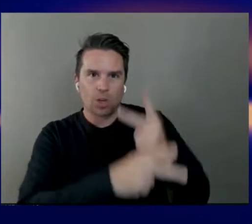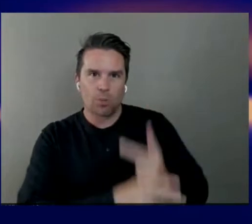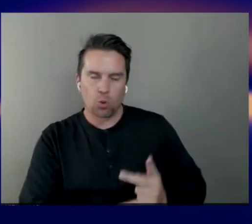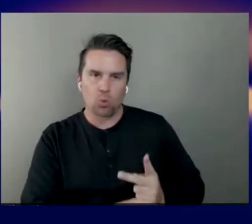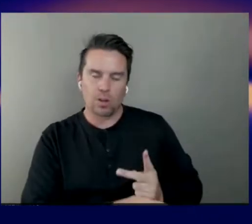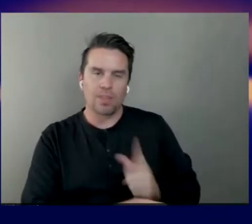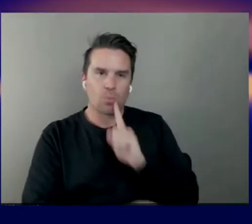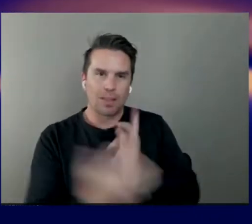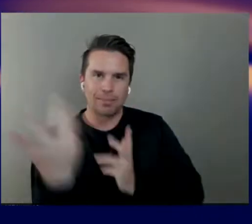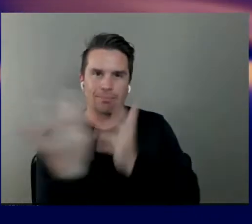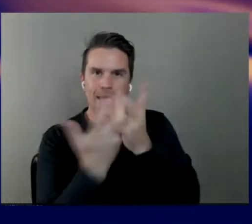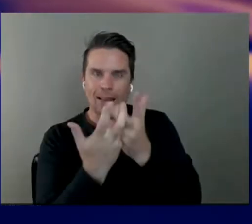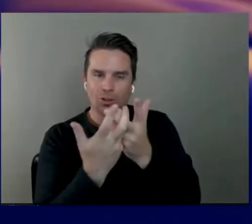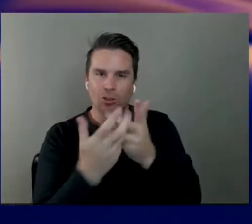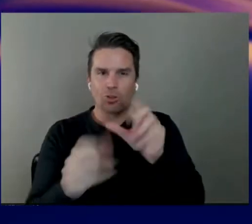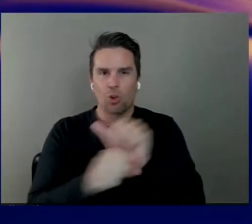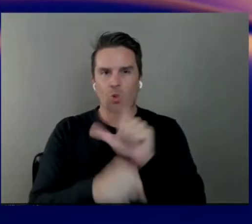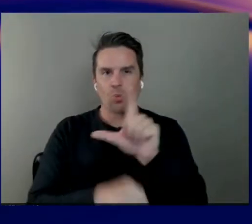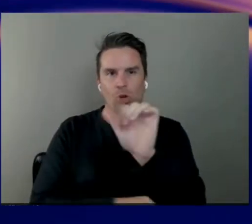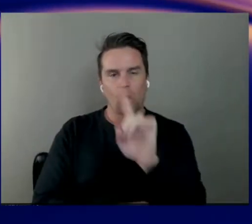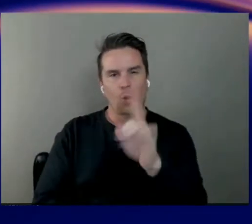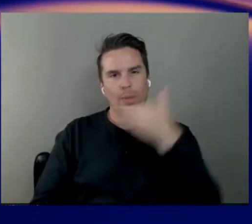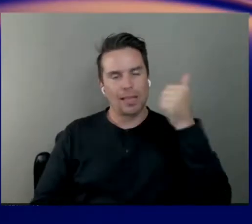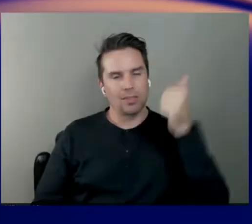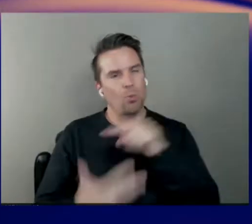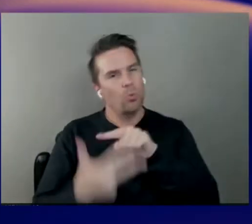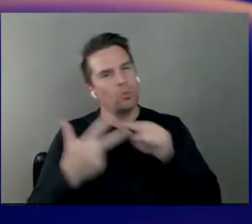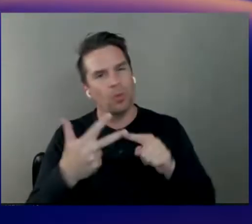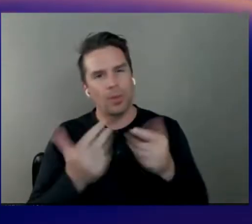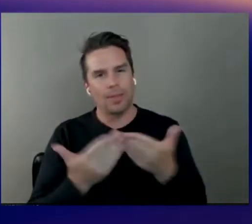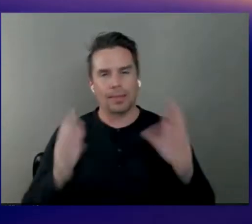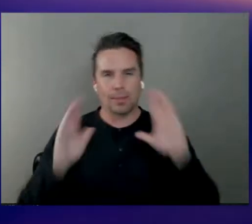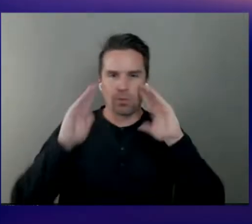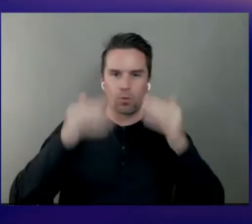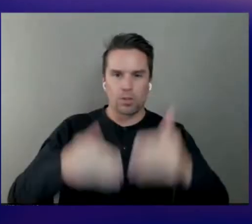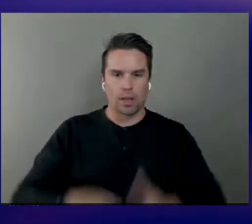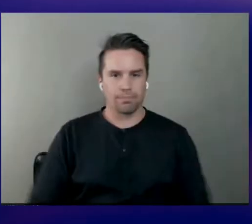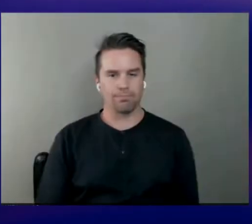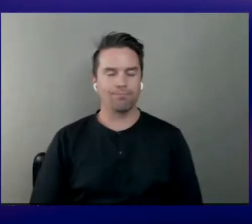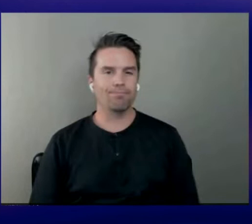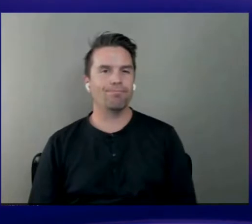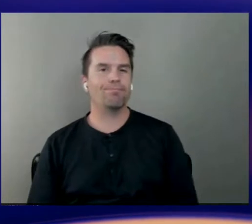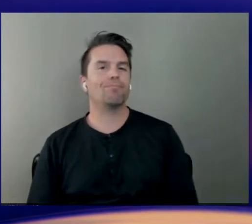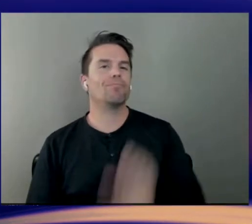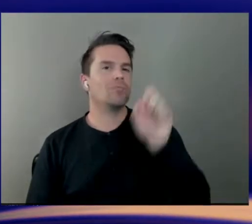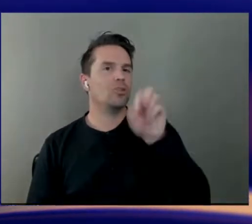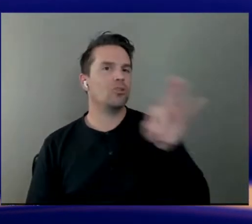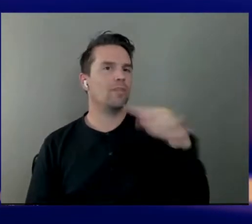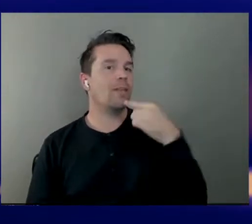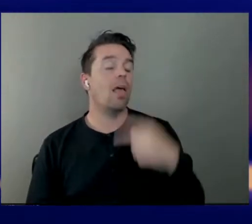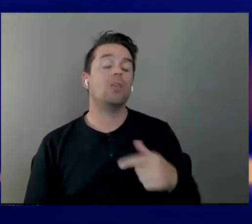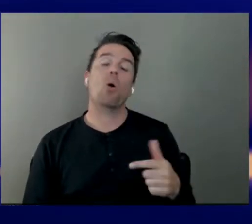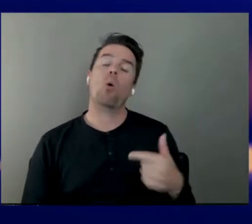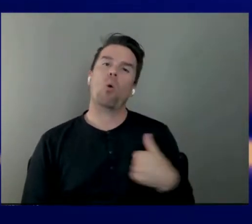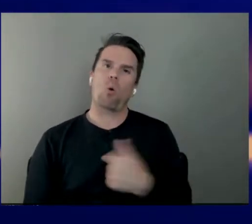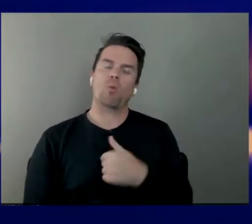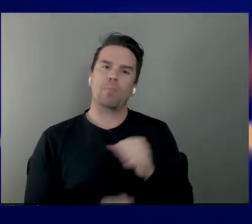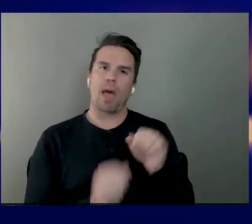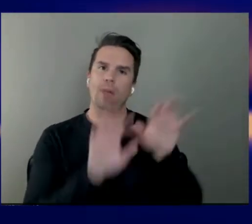So those are the big three areas. So JD having blogged about so many of these options over the last many, many years,